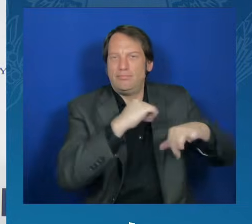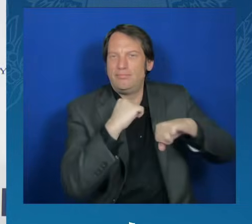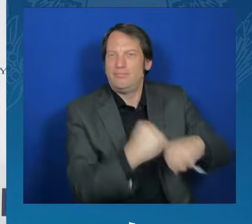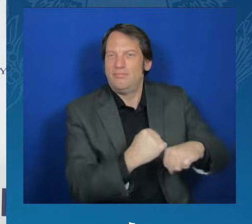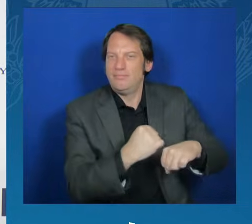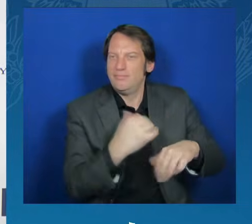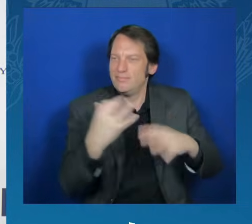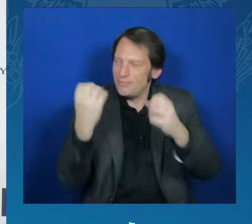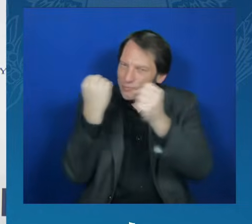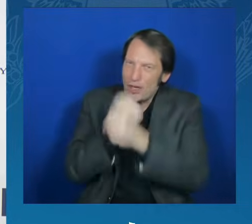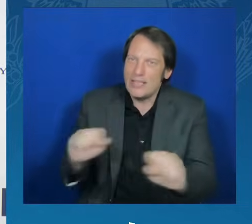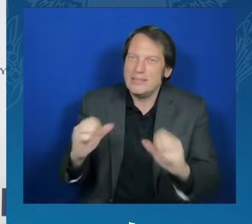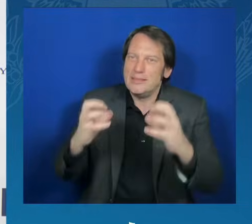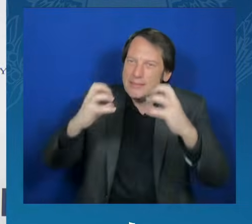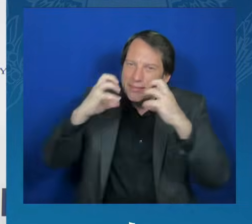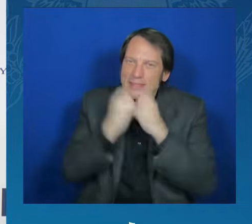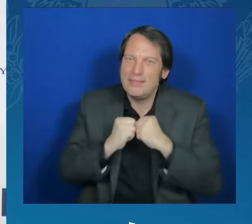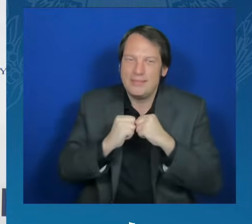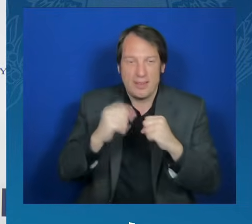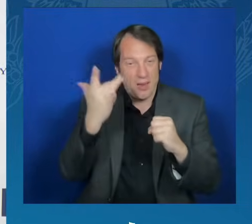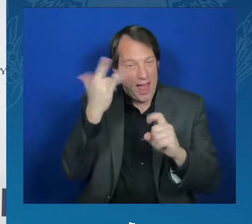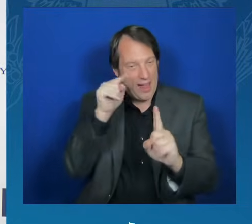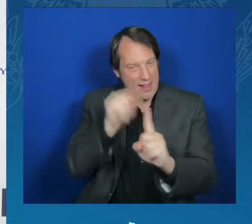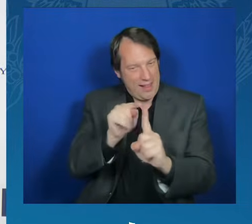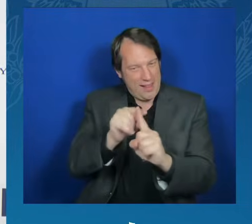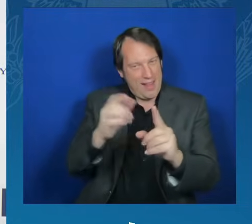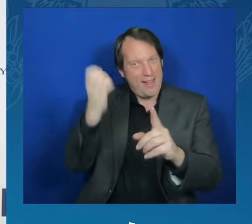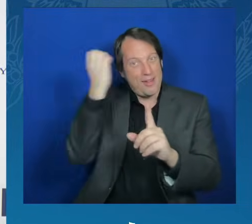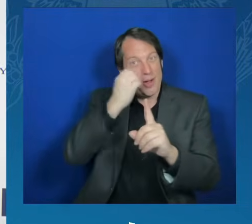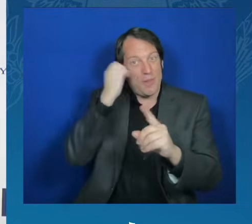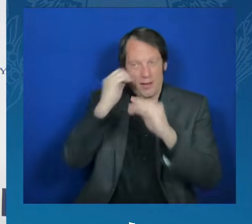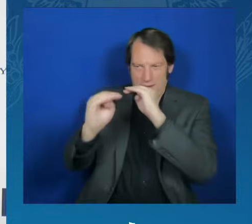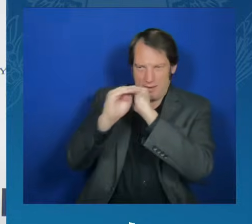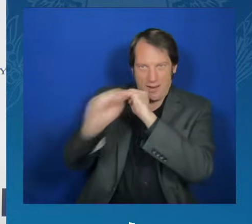To put all of that at risk would be foolish.